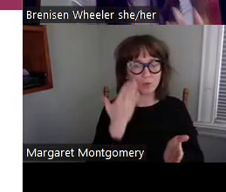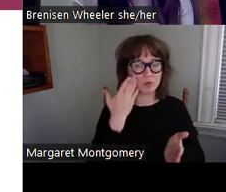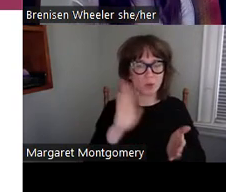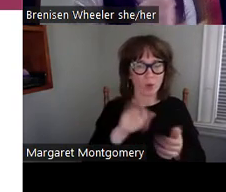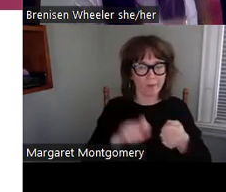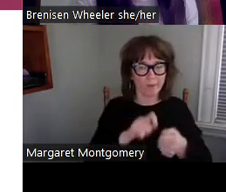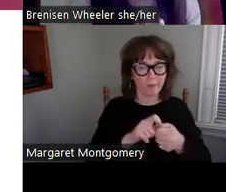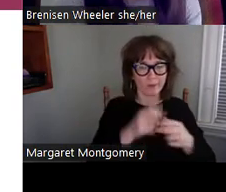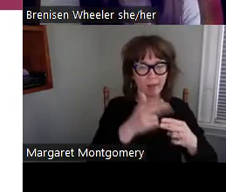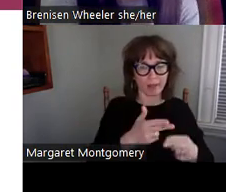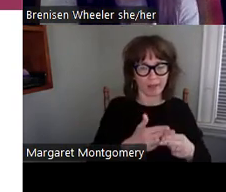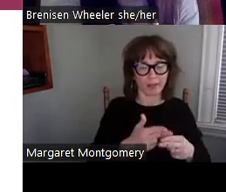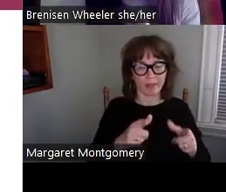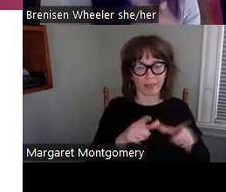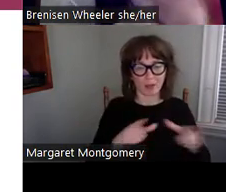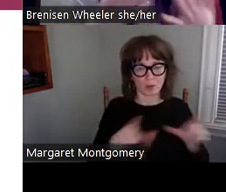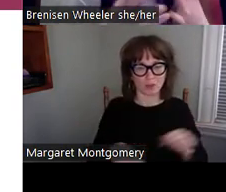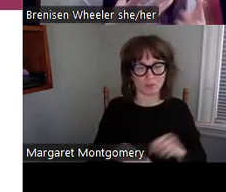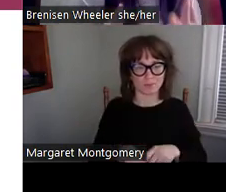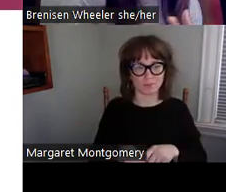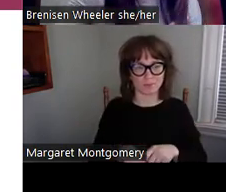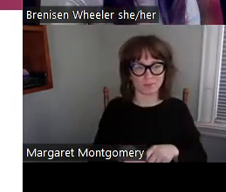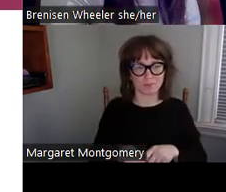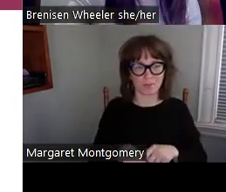tell you that you never do anything right? 12:38:31 These are kind of questions that